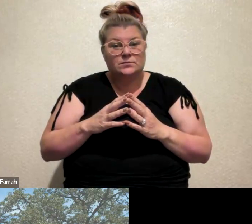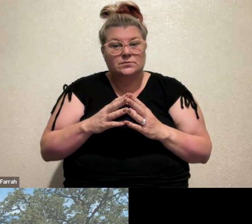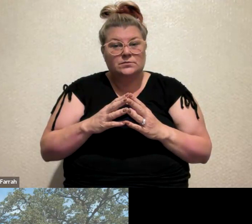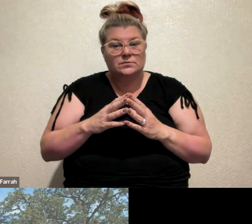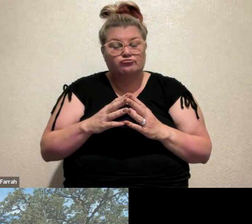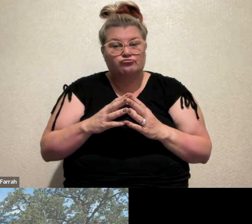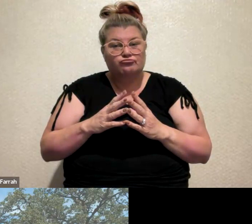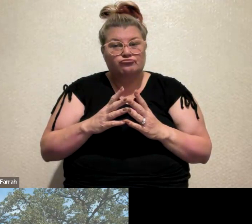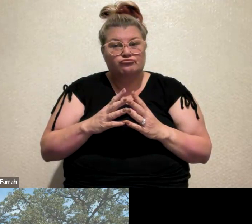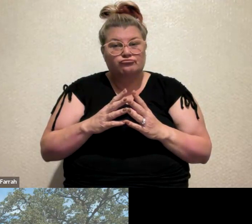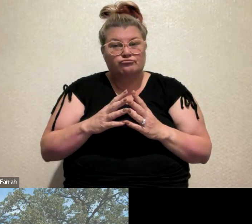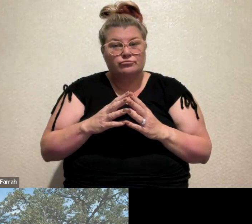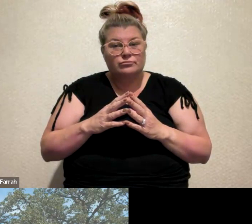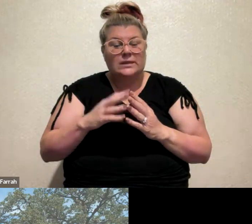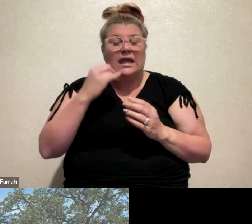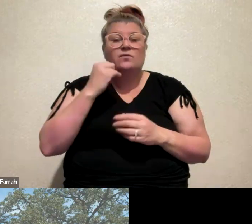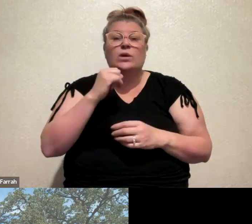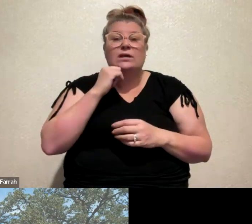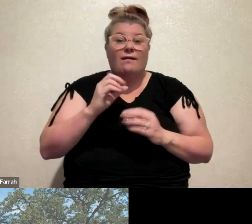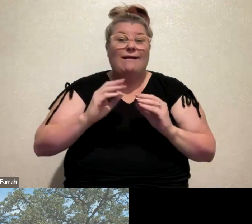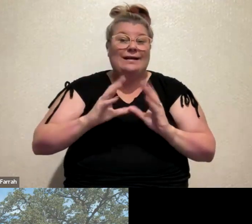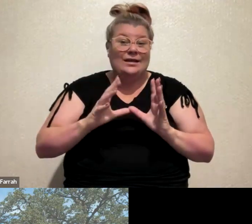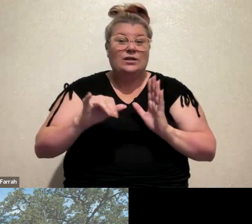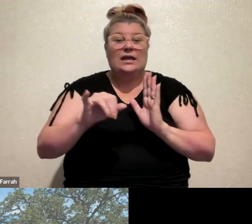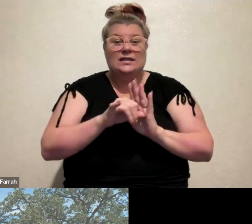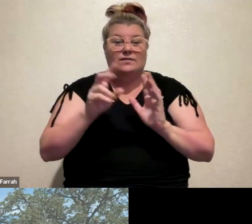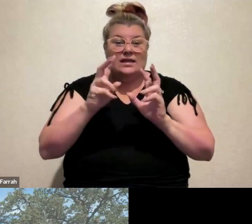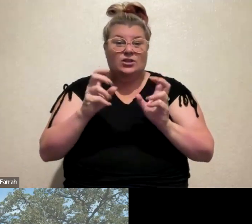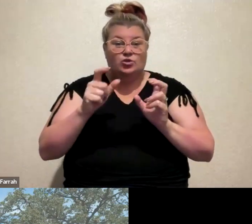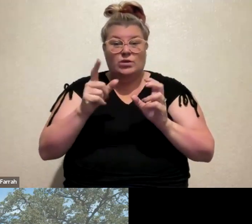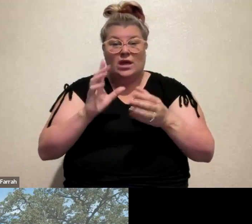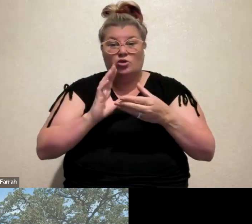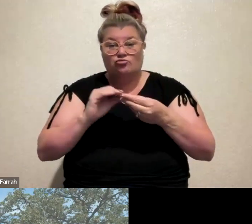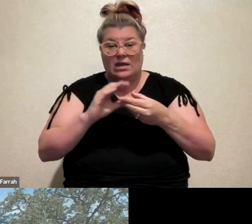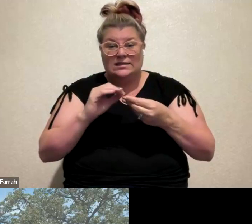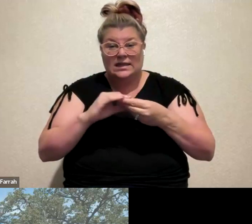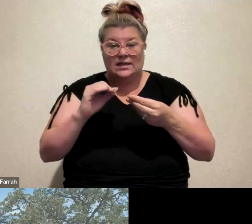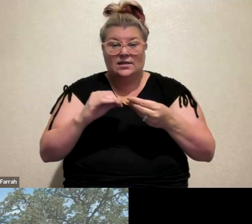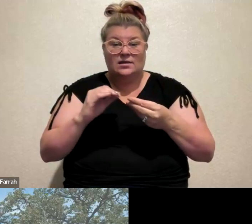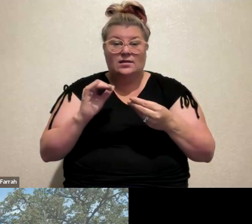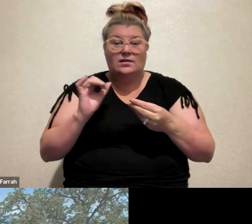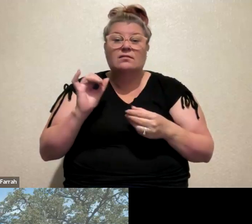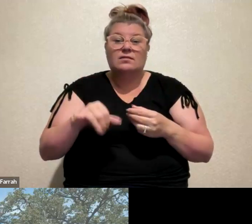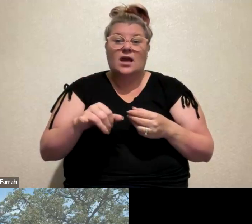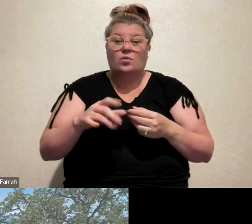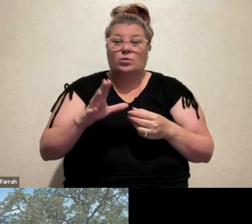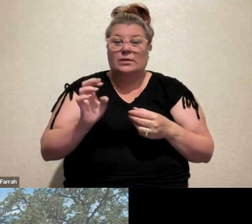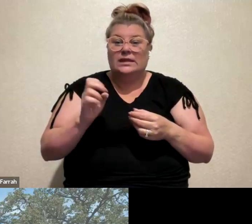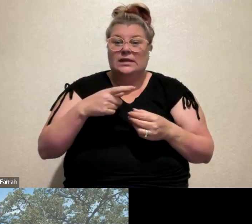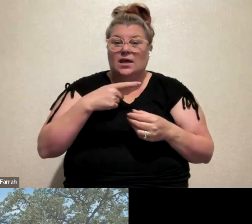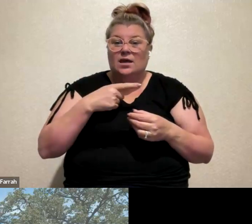know, clearly identify that issue, that you're raising that that be a public comment that you